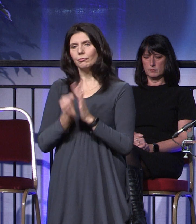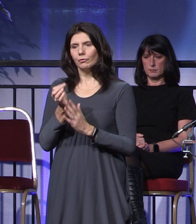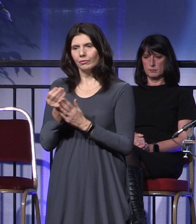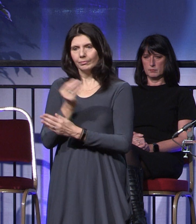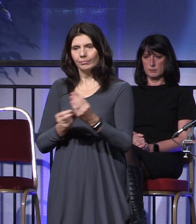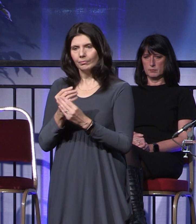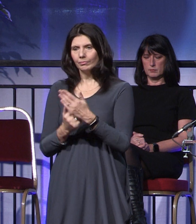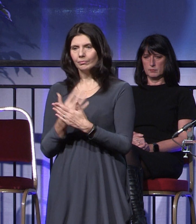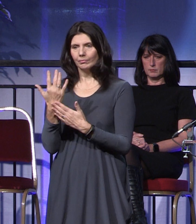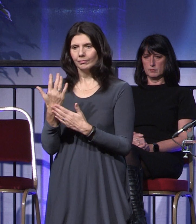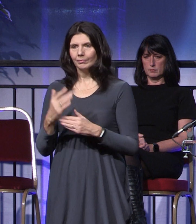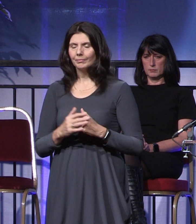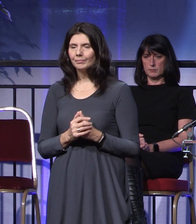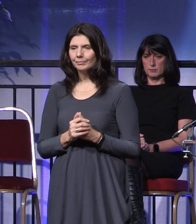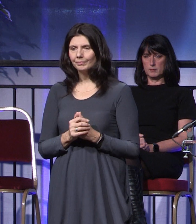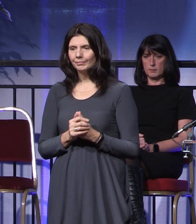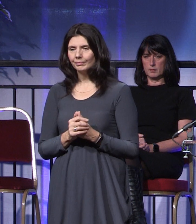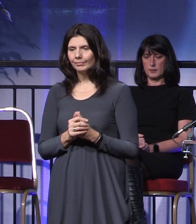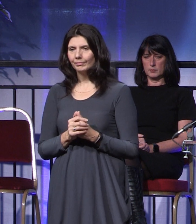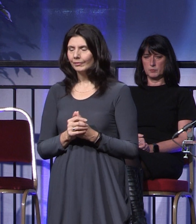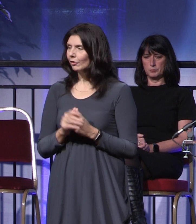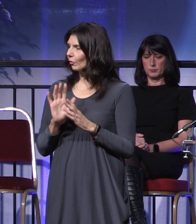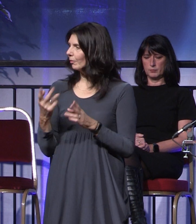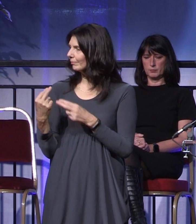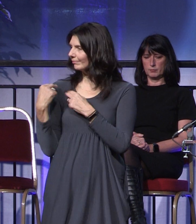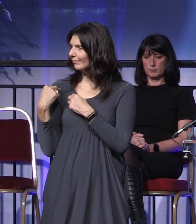increase productivity so on behalf of all of us here